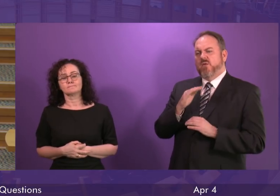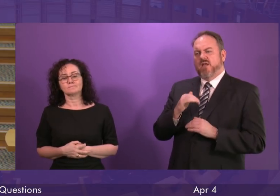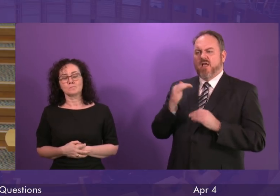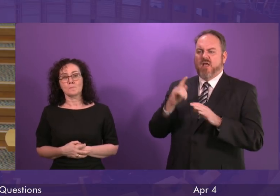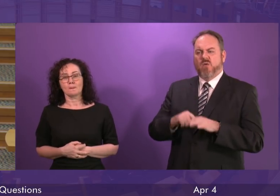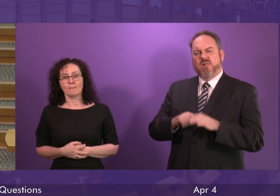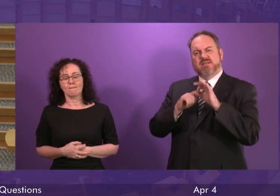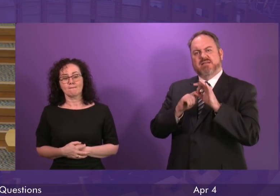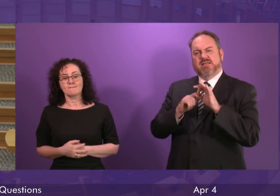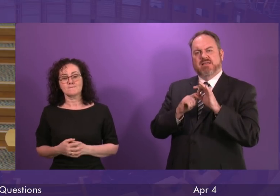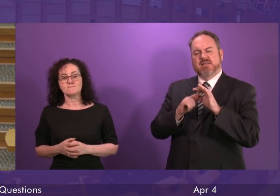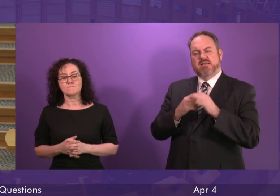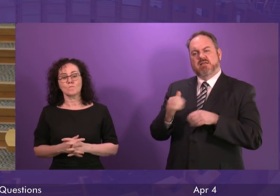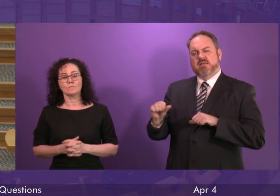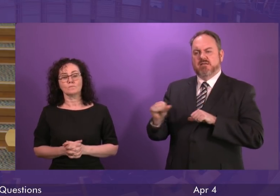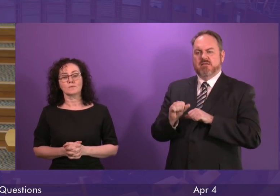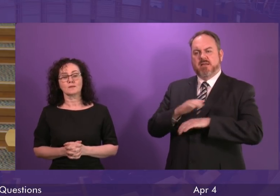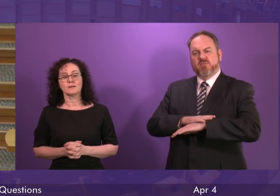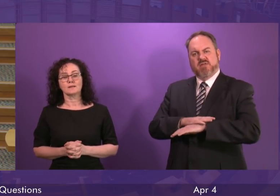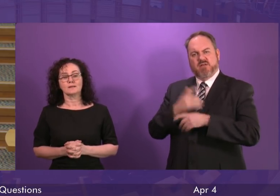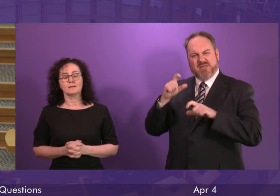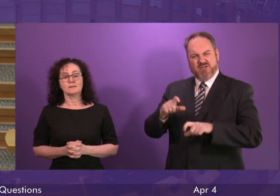and temporary accommodation. All over the country, people are being put up in smelly